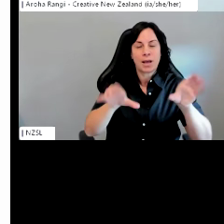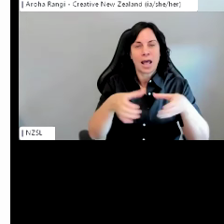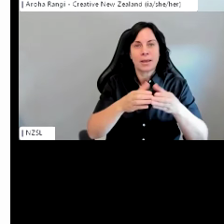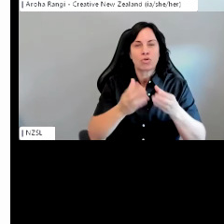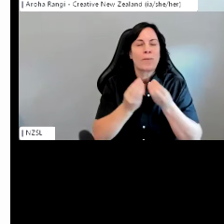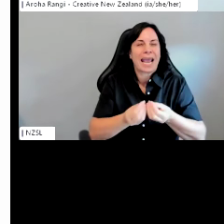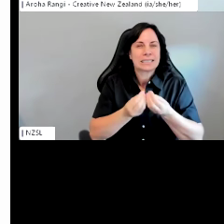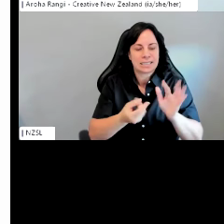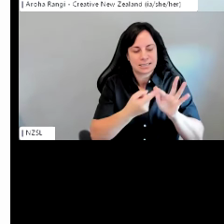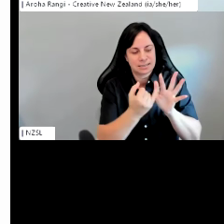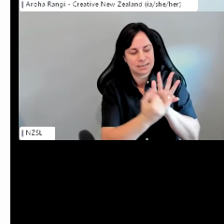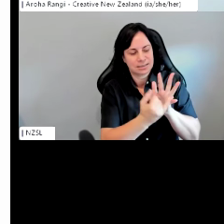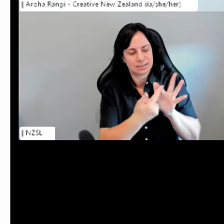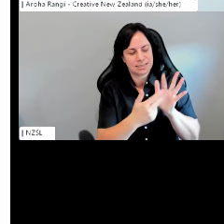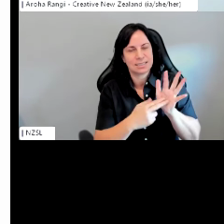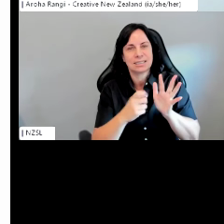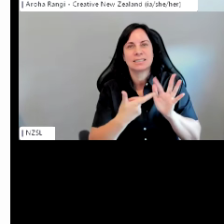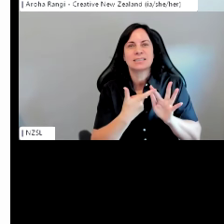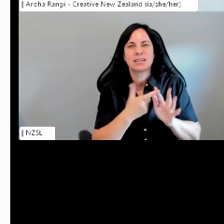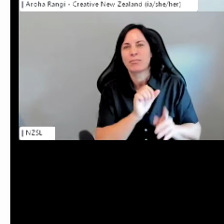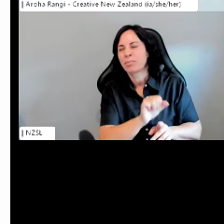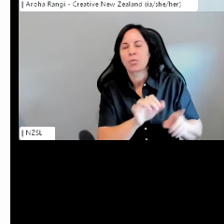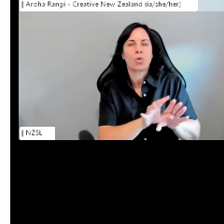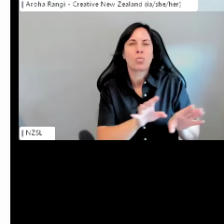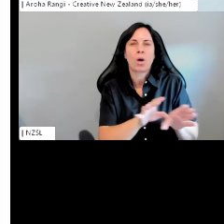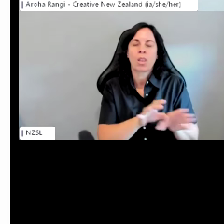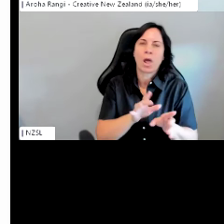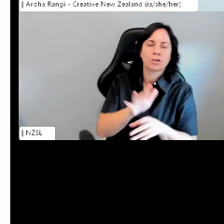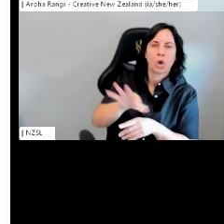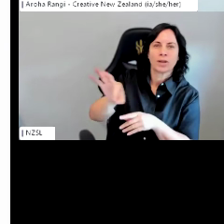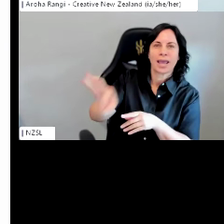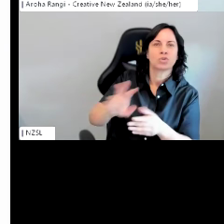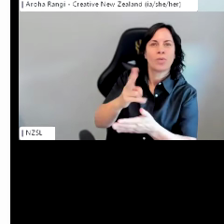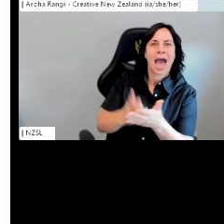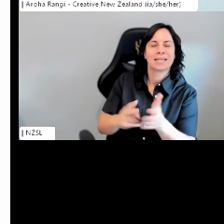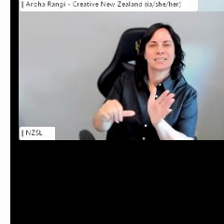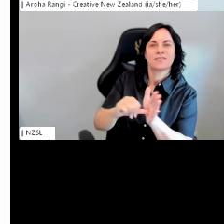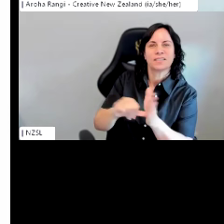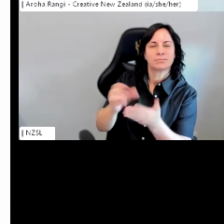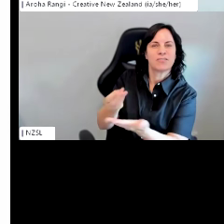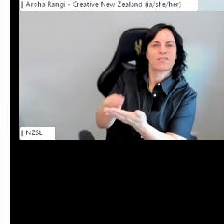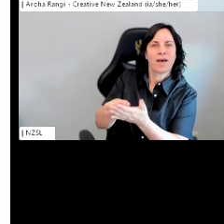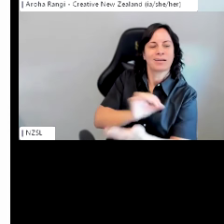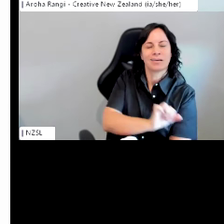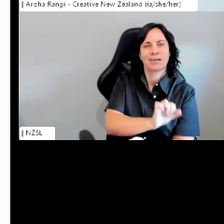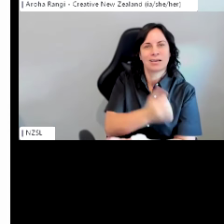like an arts investment fund like you know to I don't know invest in uh you know new works by new